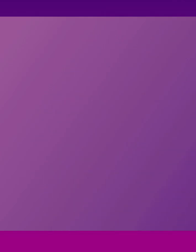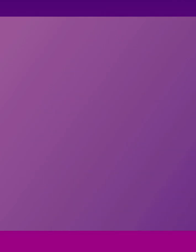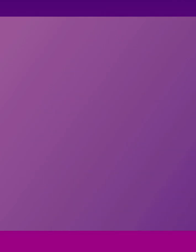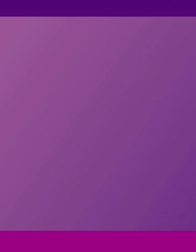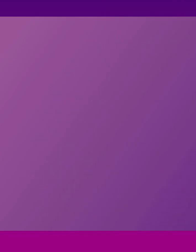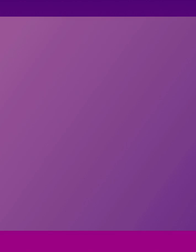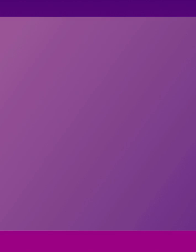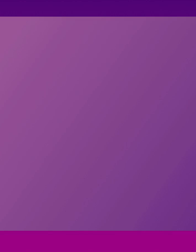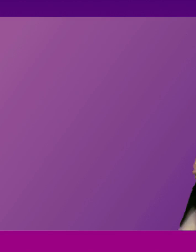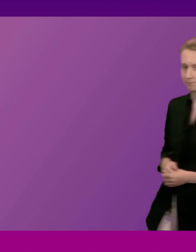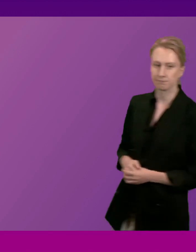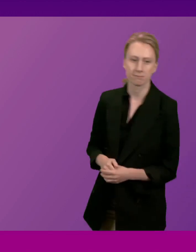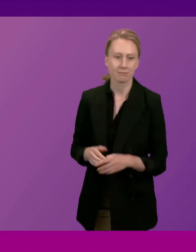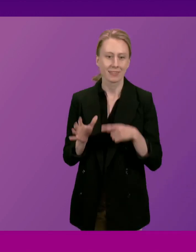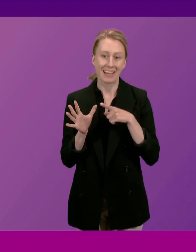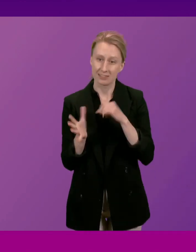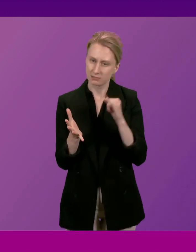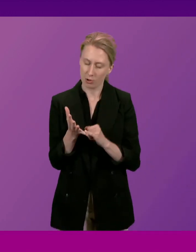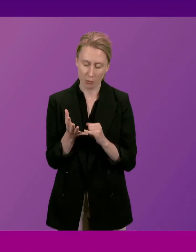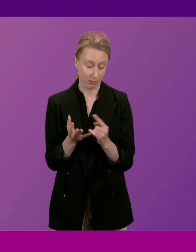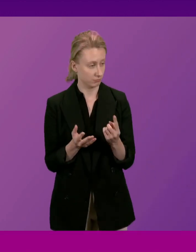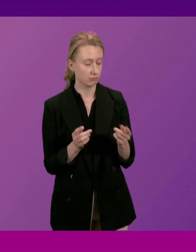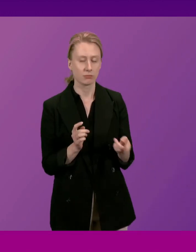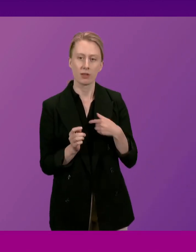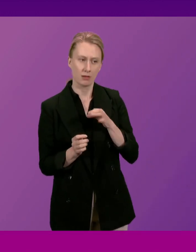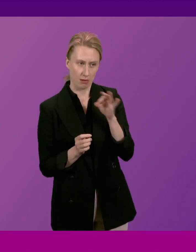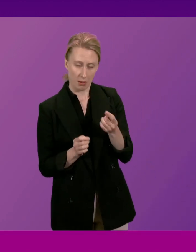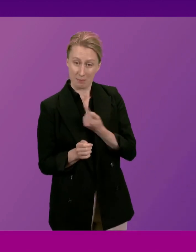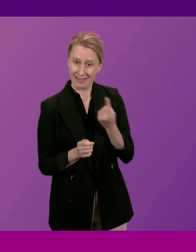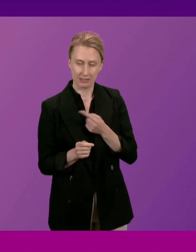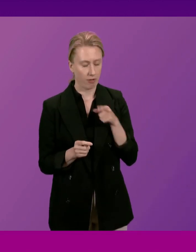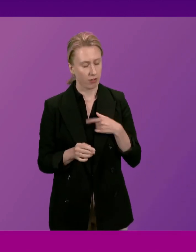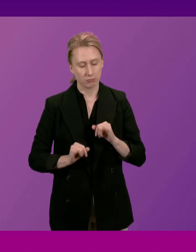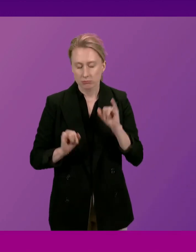Like millions across Scotland, I was devastated to hear of the fatal stabbing of 16-year-old